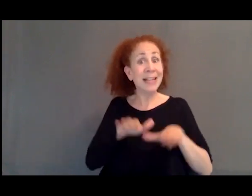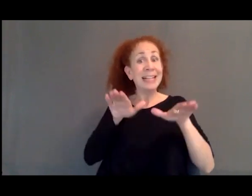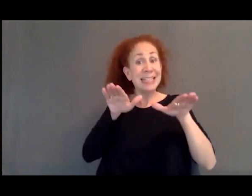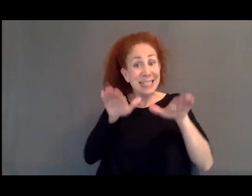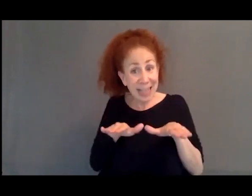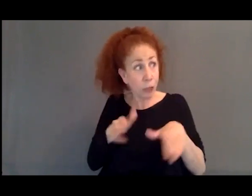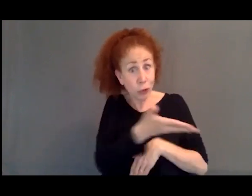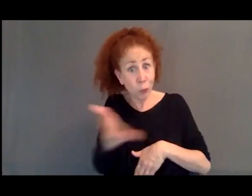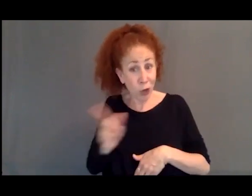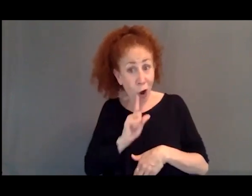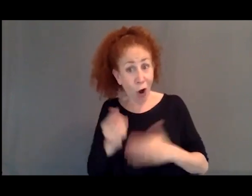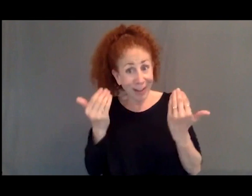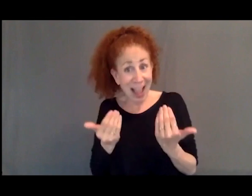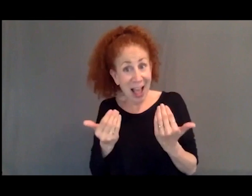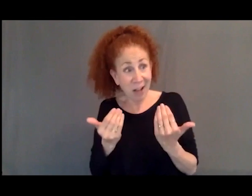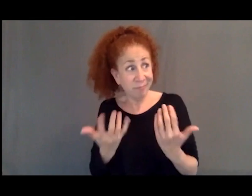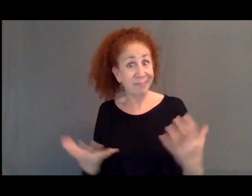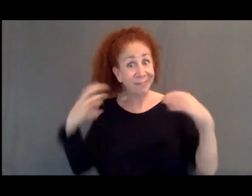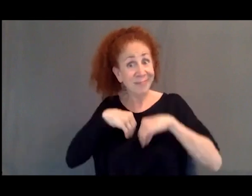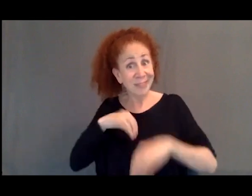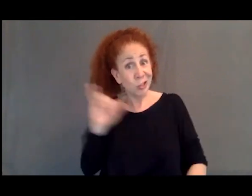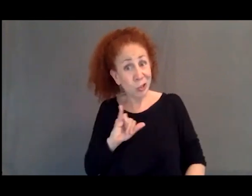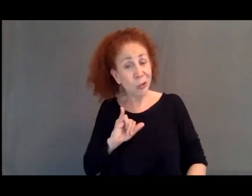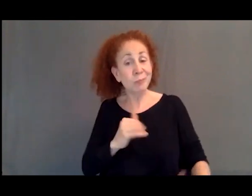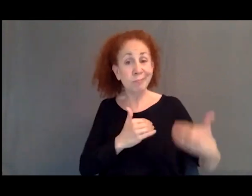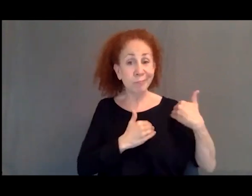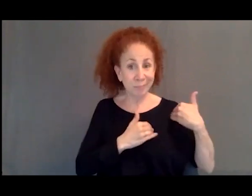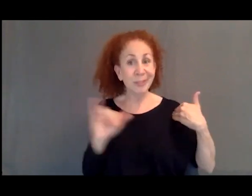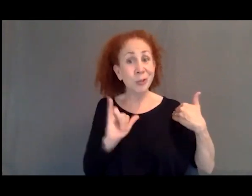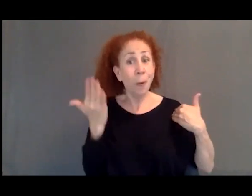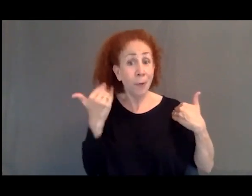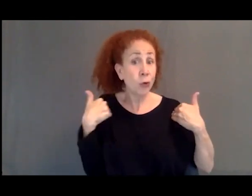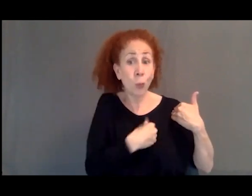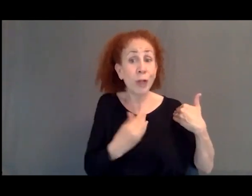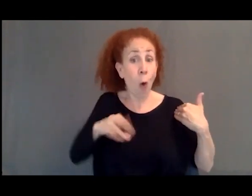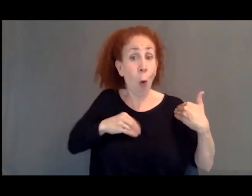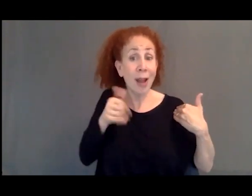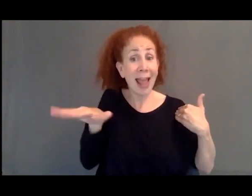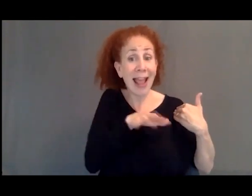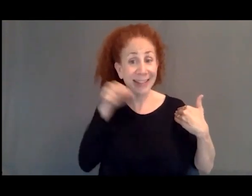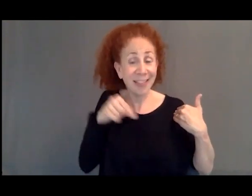that we're all invested in by dint of owning land, as some of us, in this country.